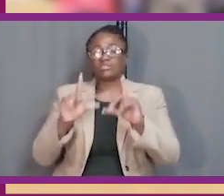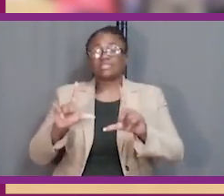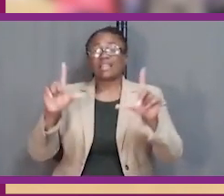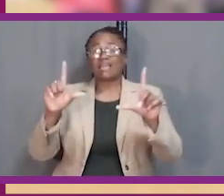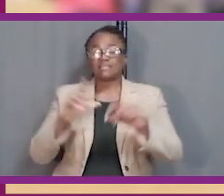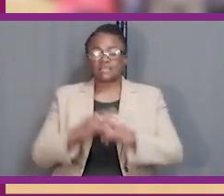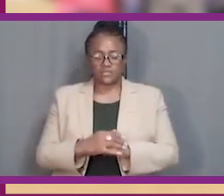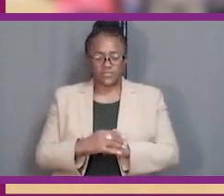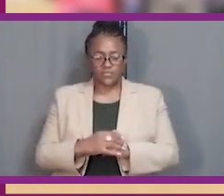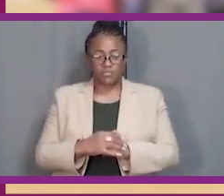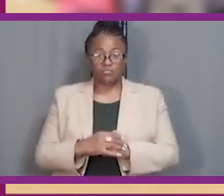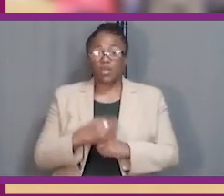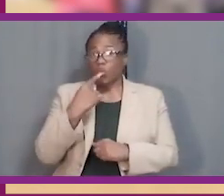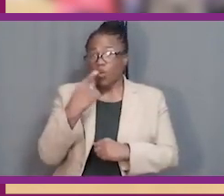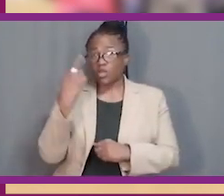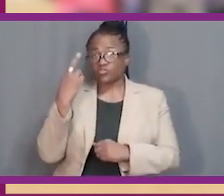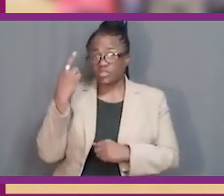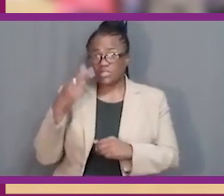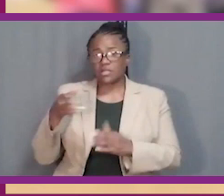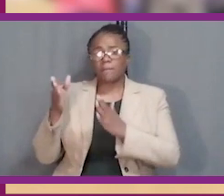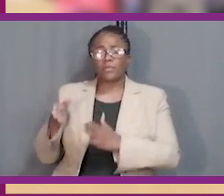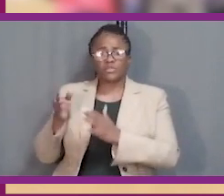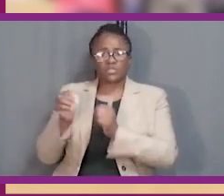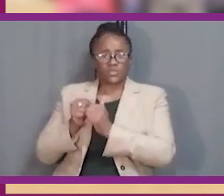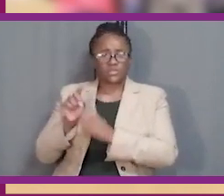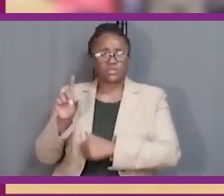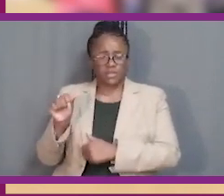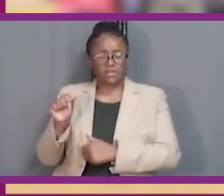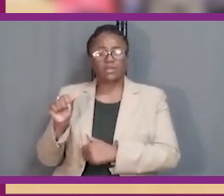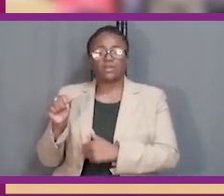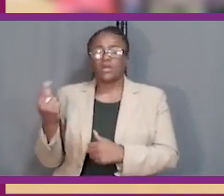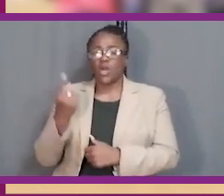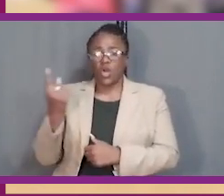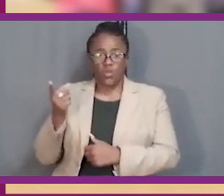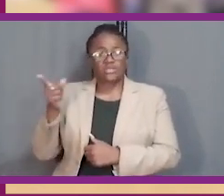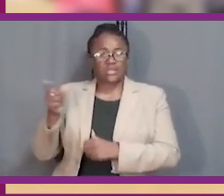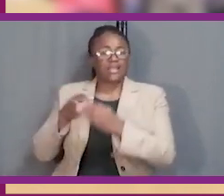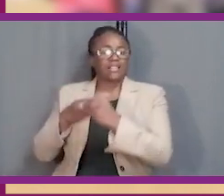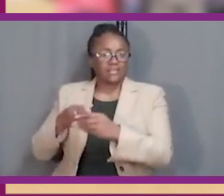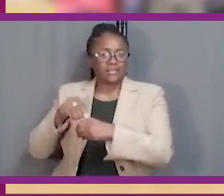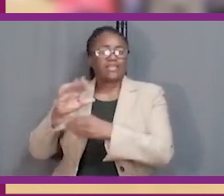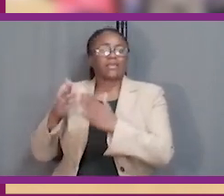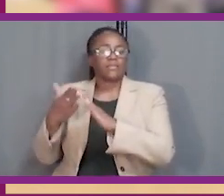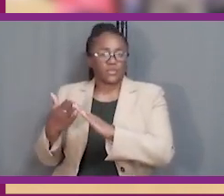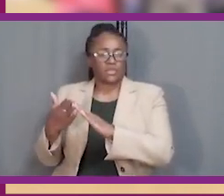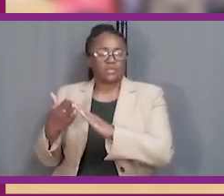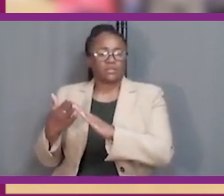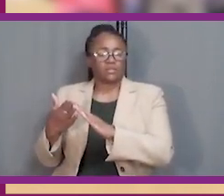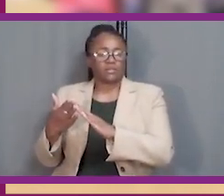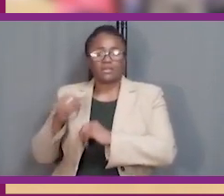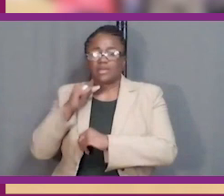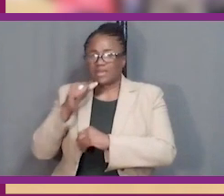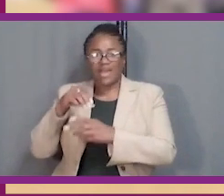live within the community and not in a separate community of persons with disabilities, so we live